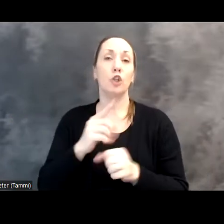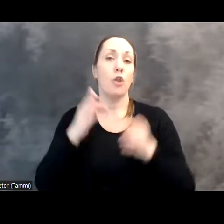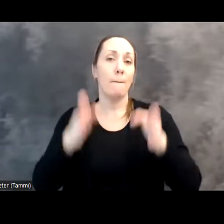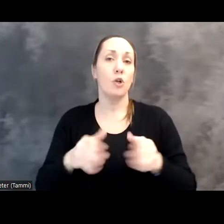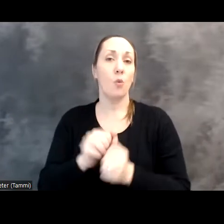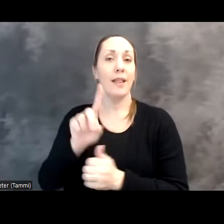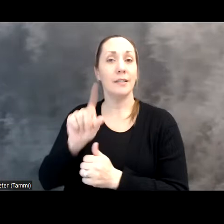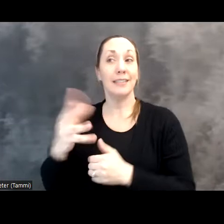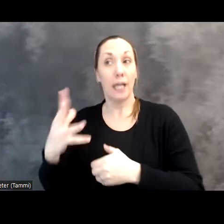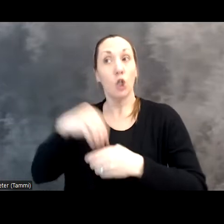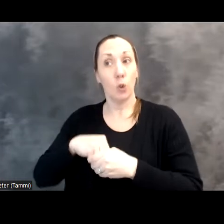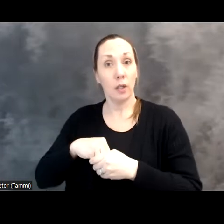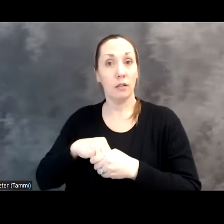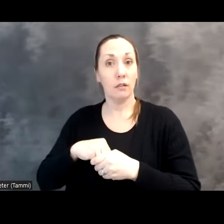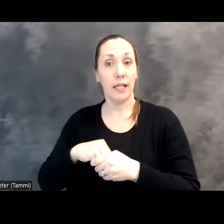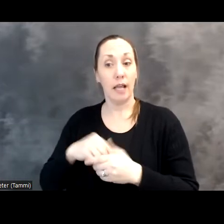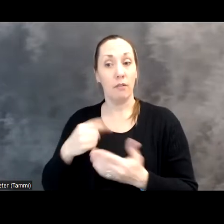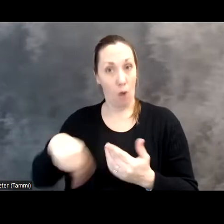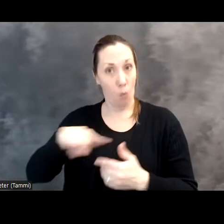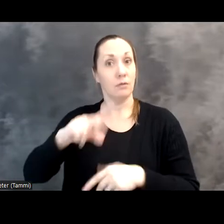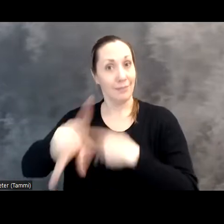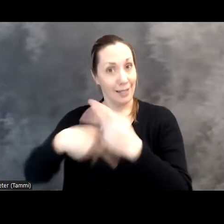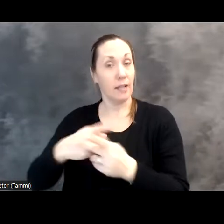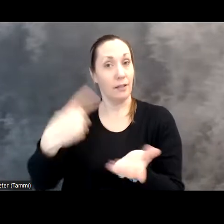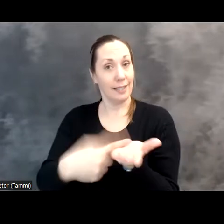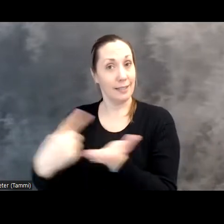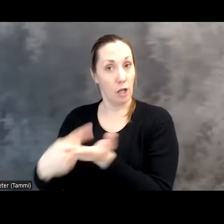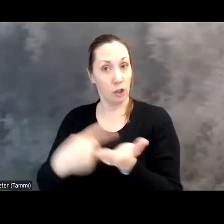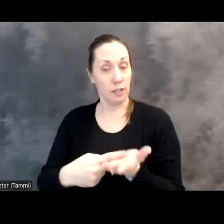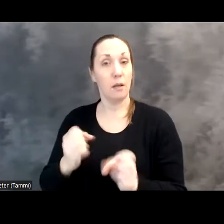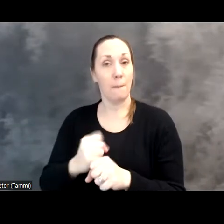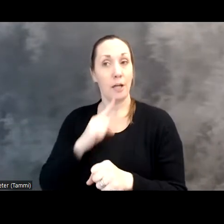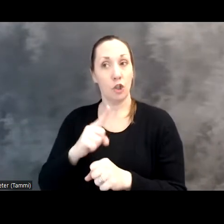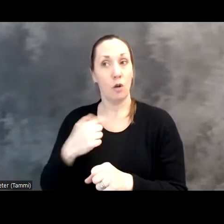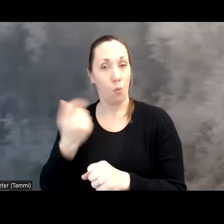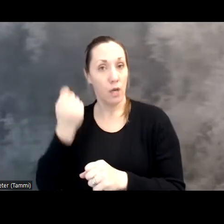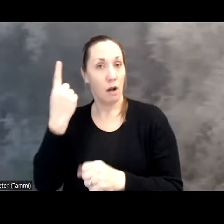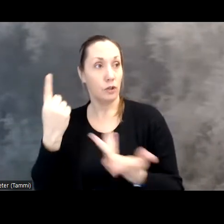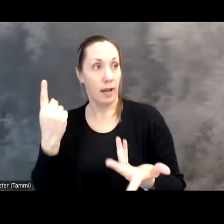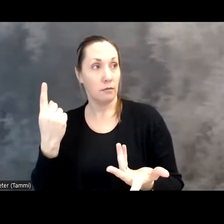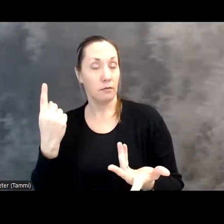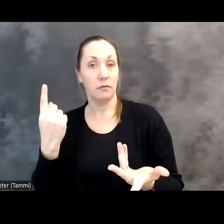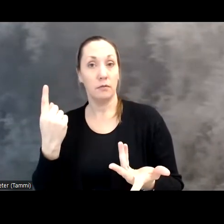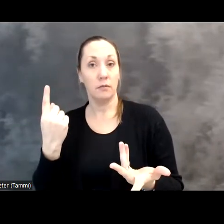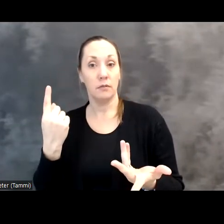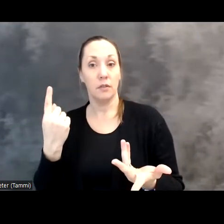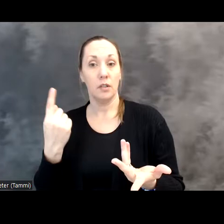. Also the discussion was around ensuring that the Persons with Disabilities are included in the